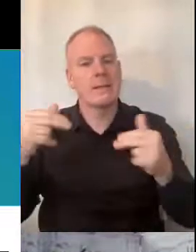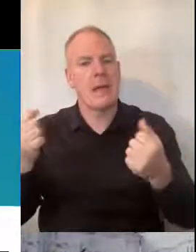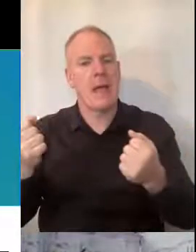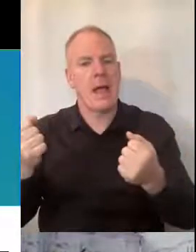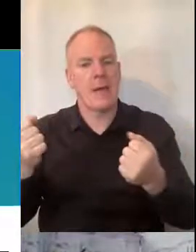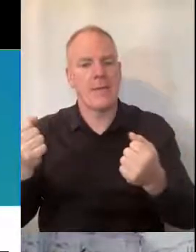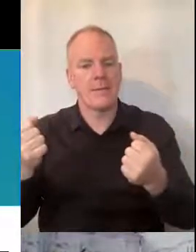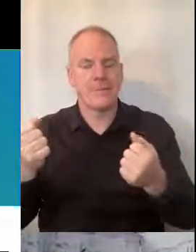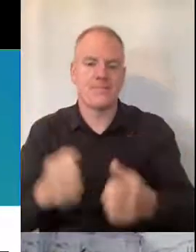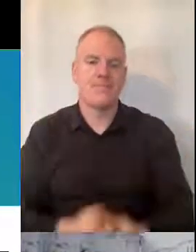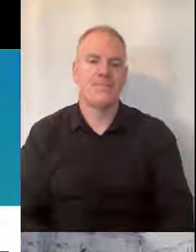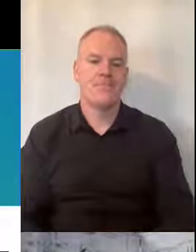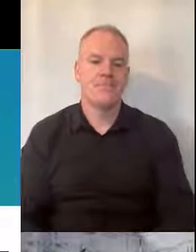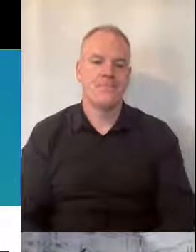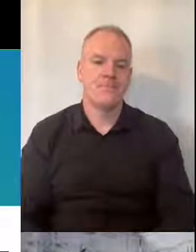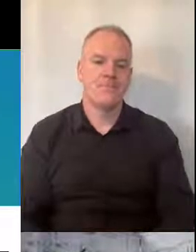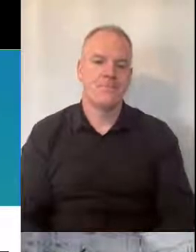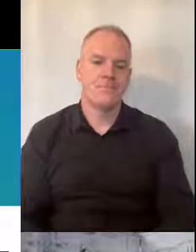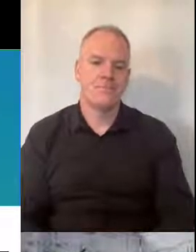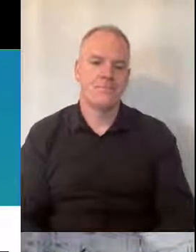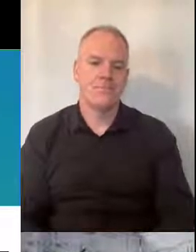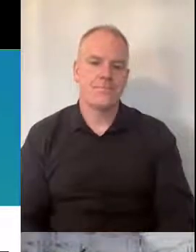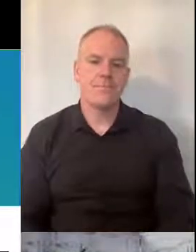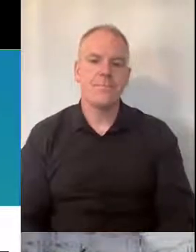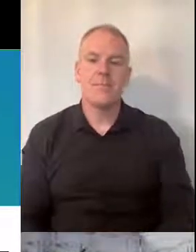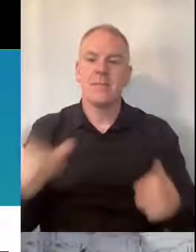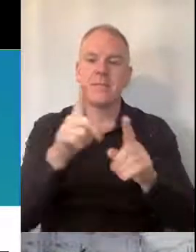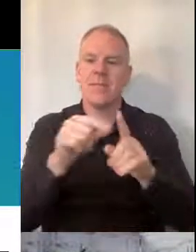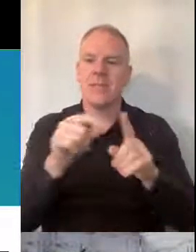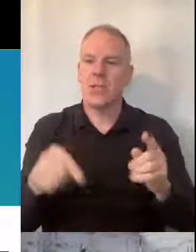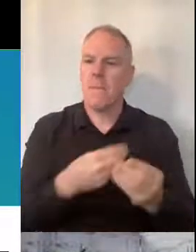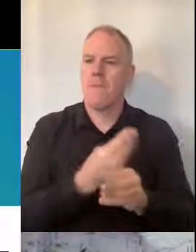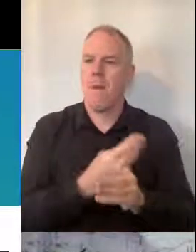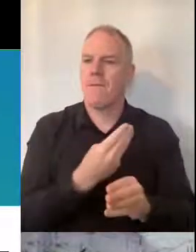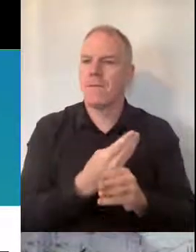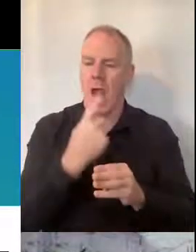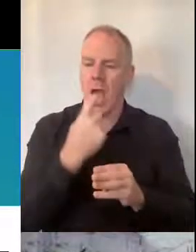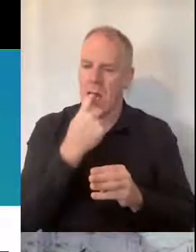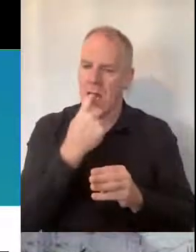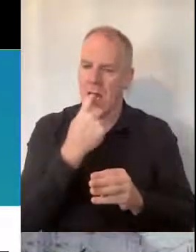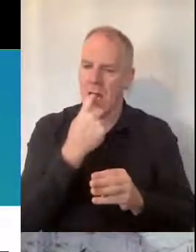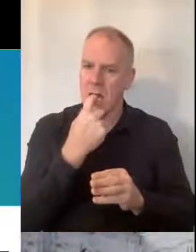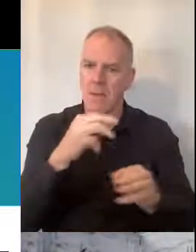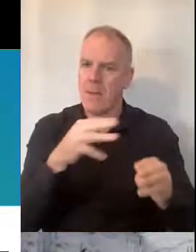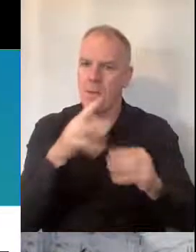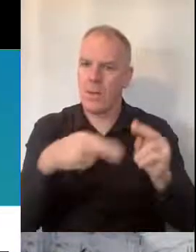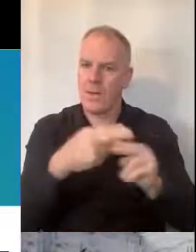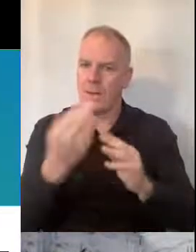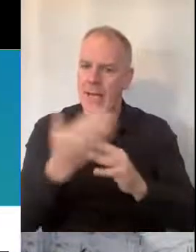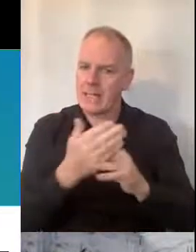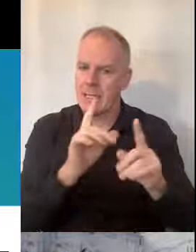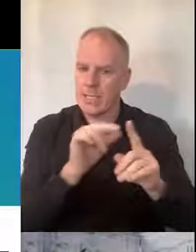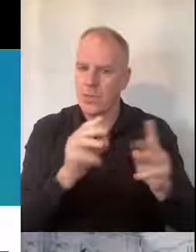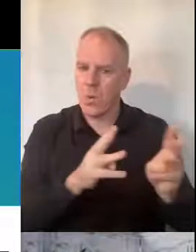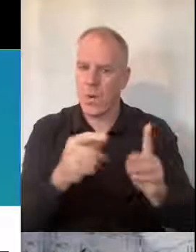to such seminars, and you know digital poverty has been huge over the past number of years, and I think we really, you know,